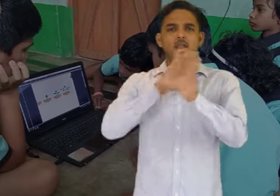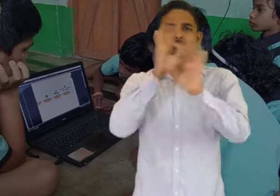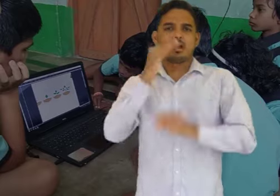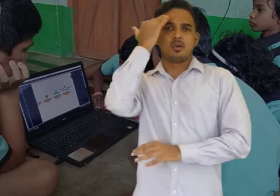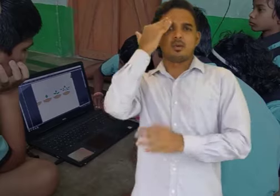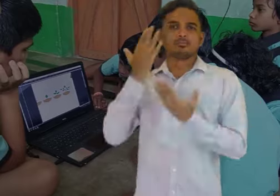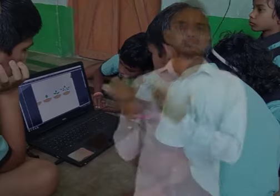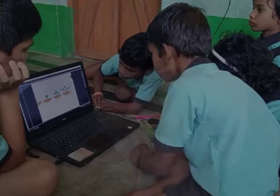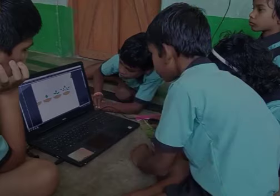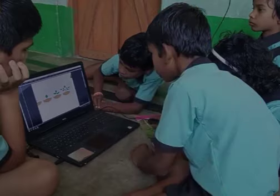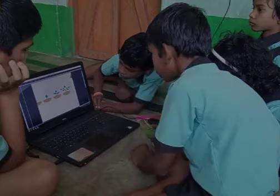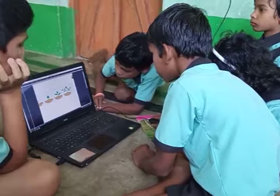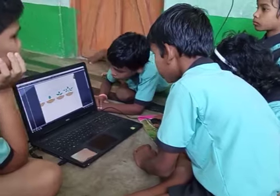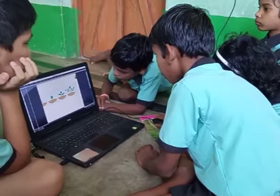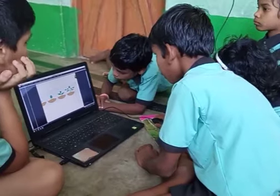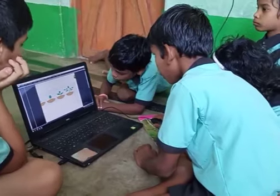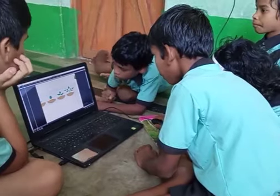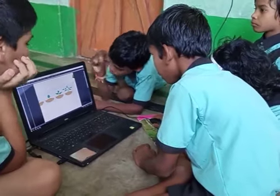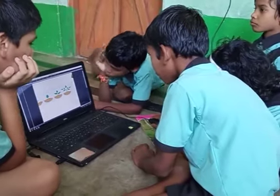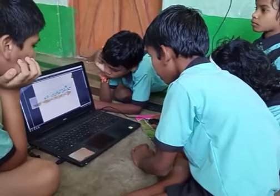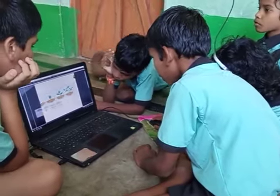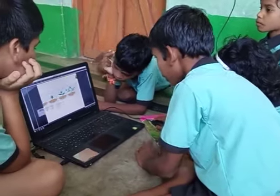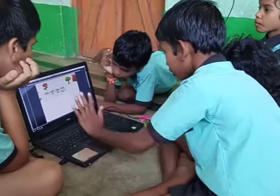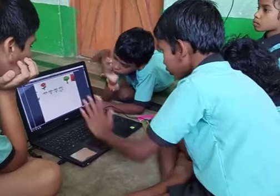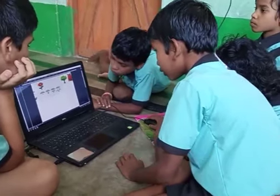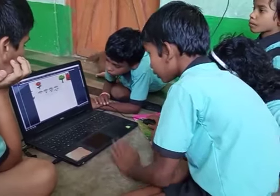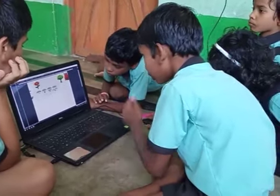with the help of images they memorize and learn much better